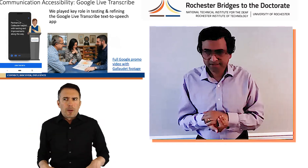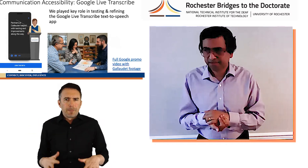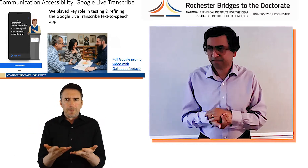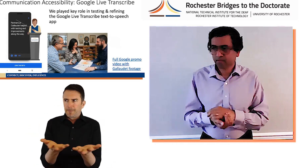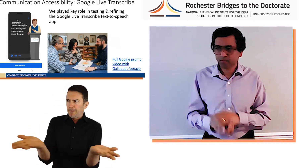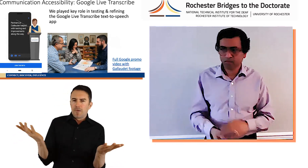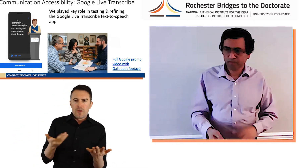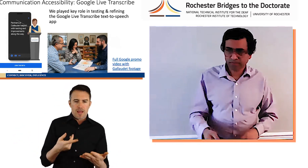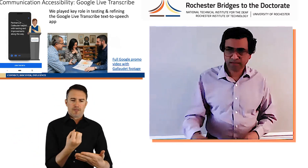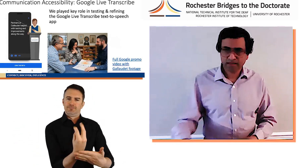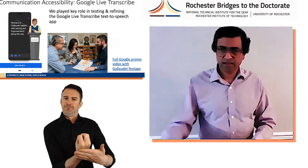that's happening.